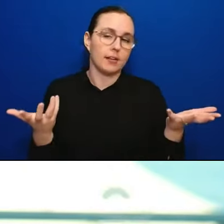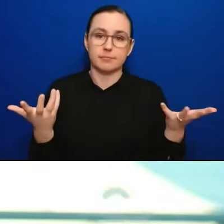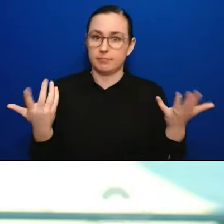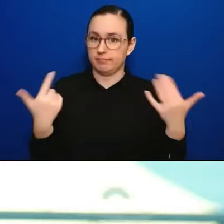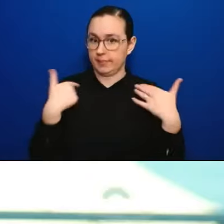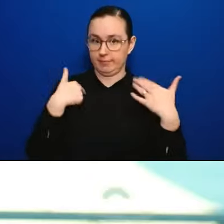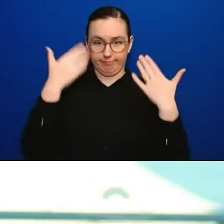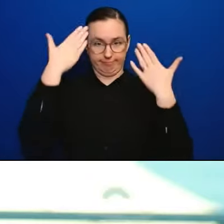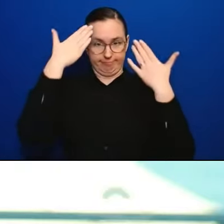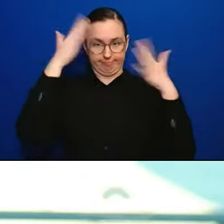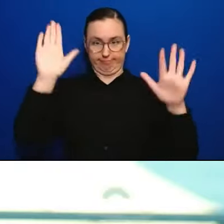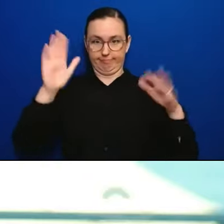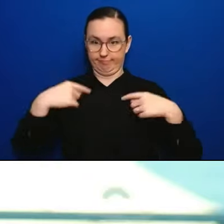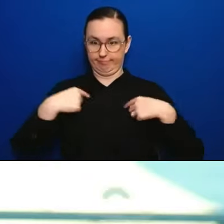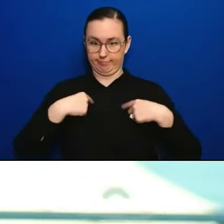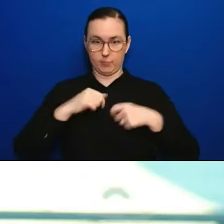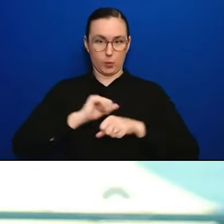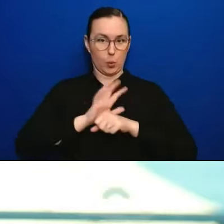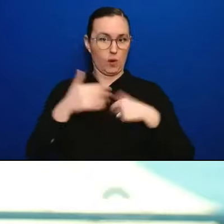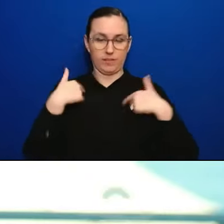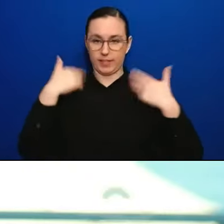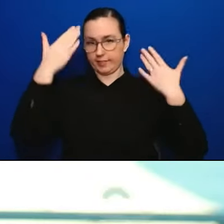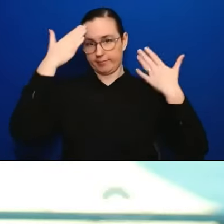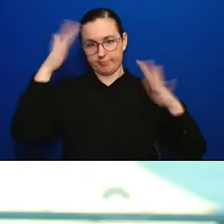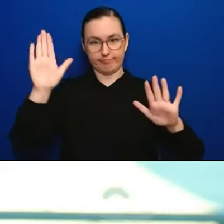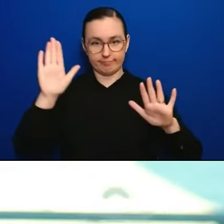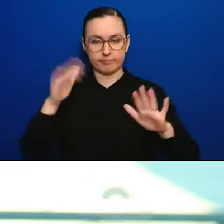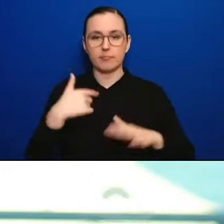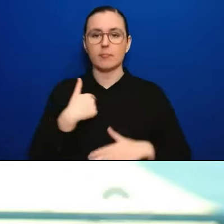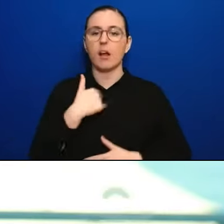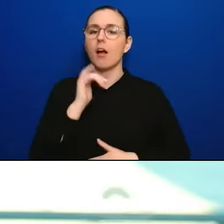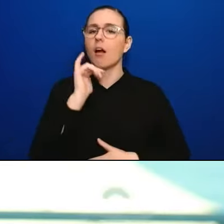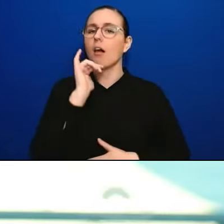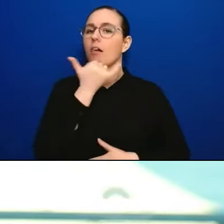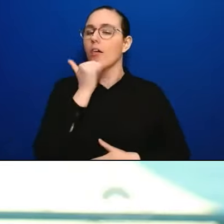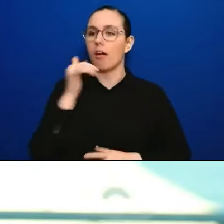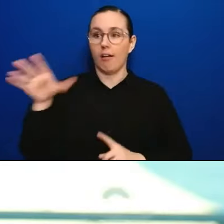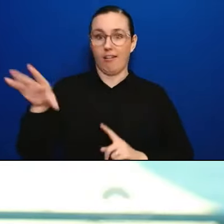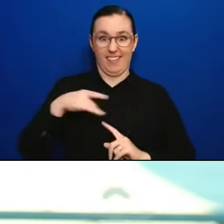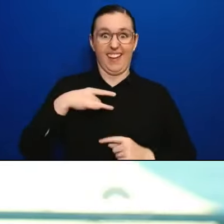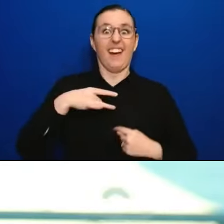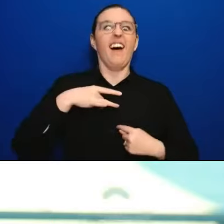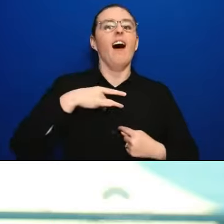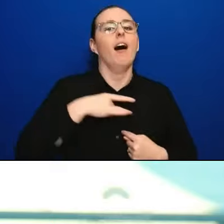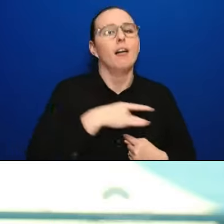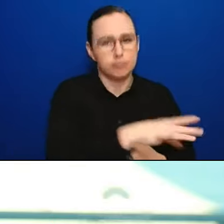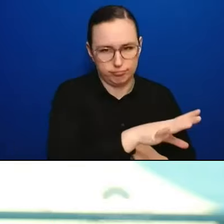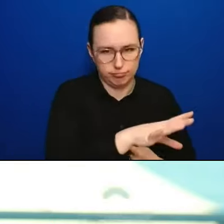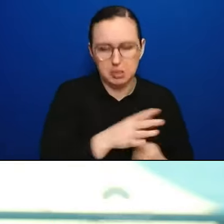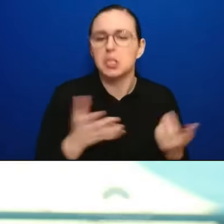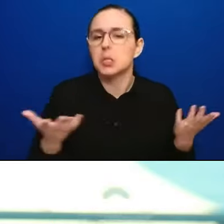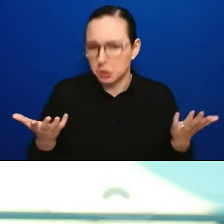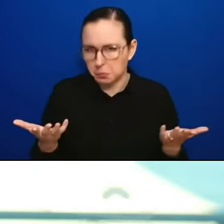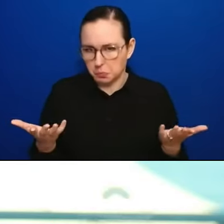our outbreak report.